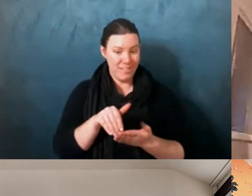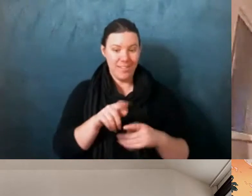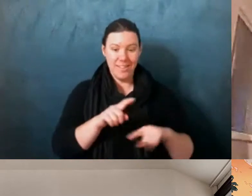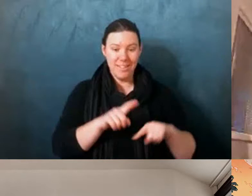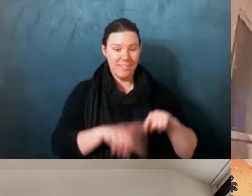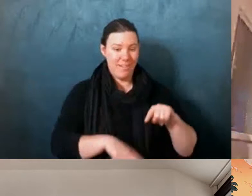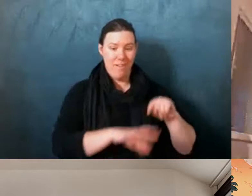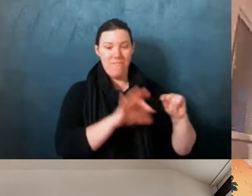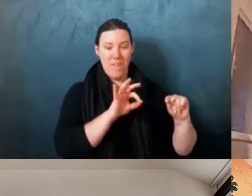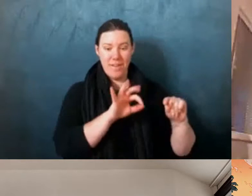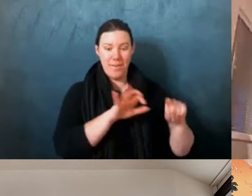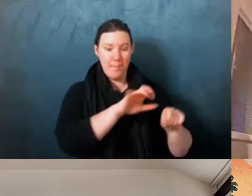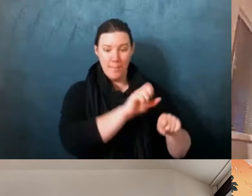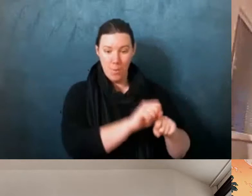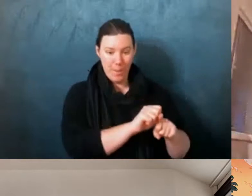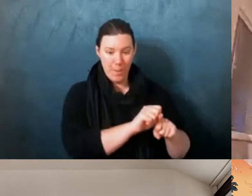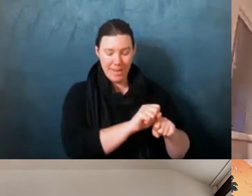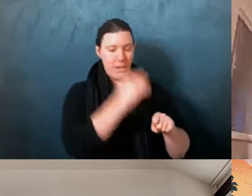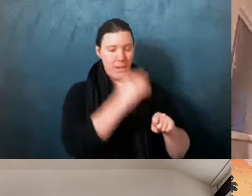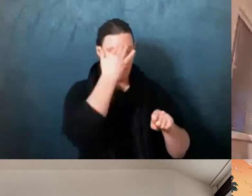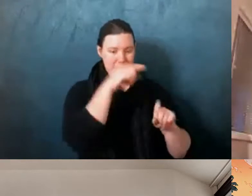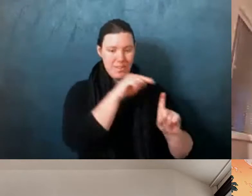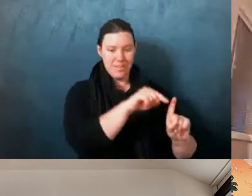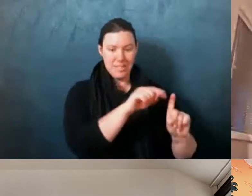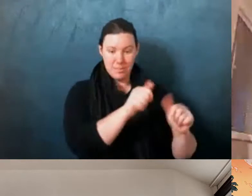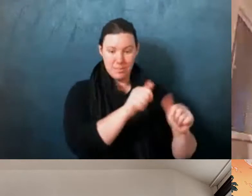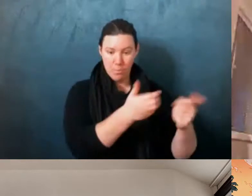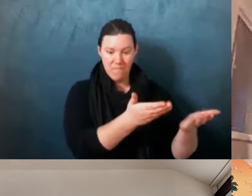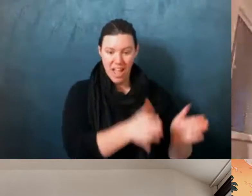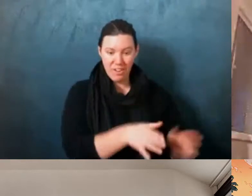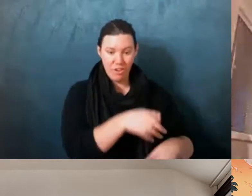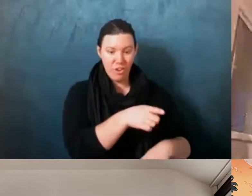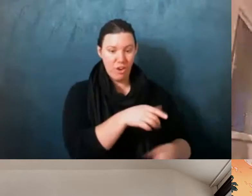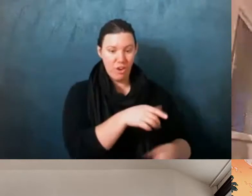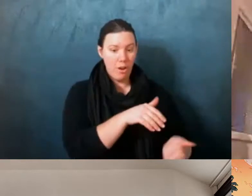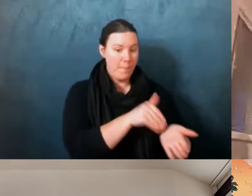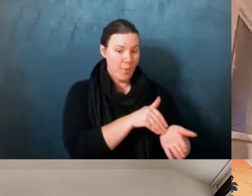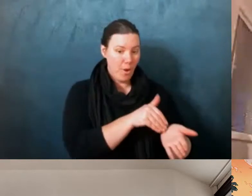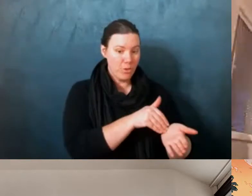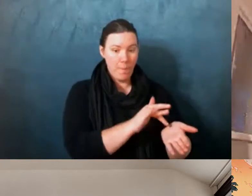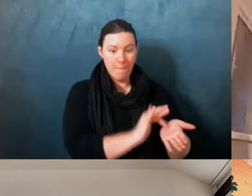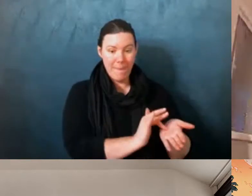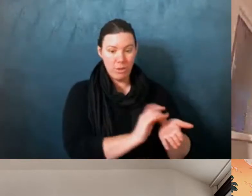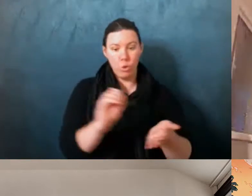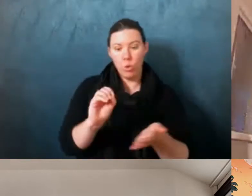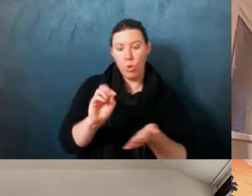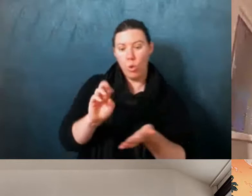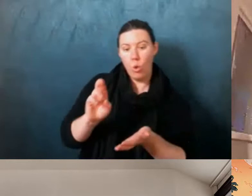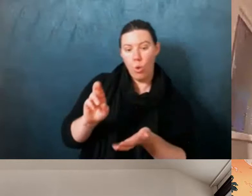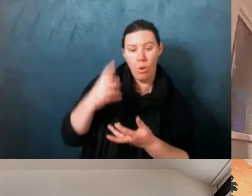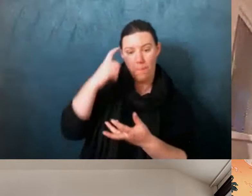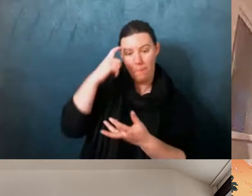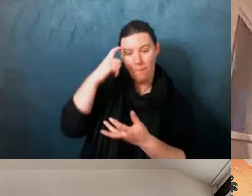with the required times that the different providers, both medical and behavioral health are requiring her